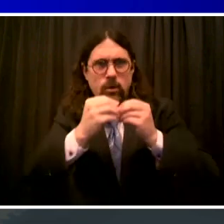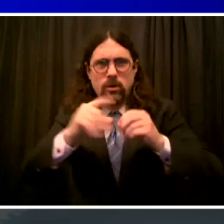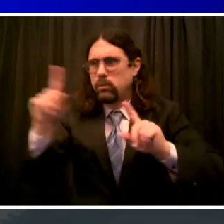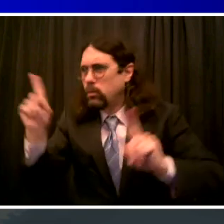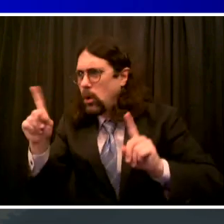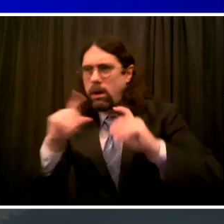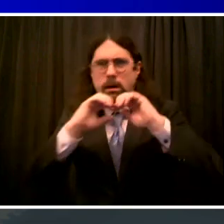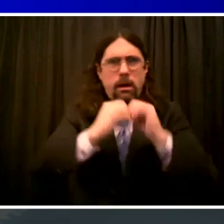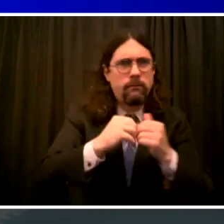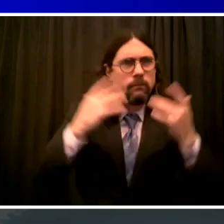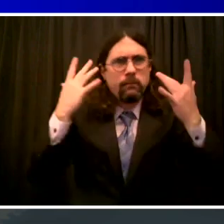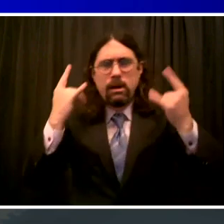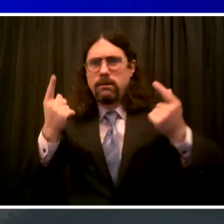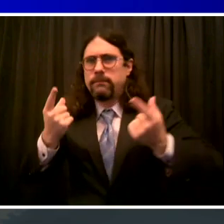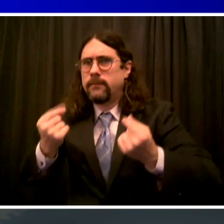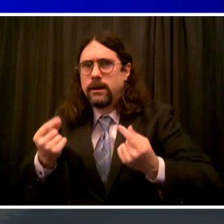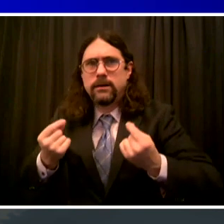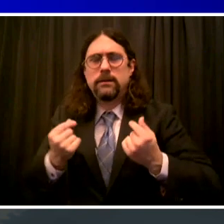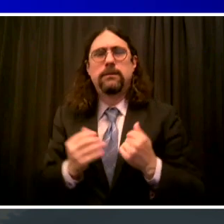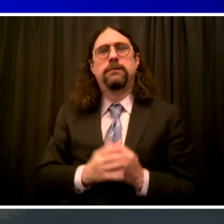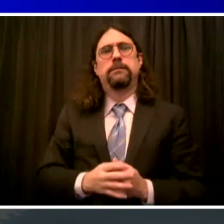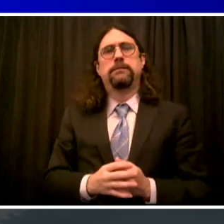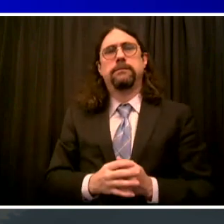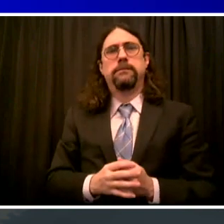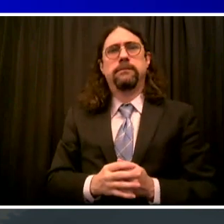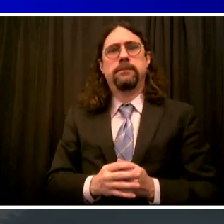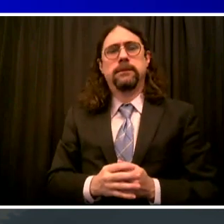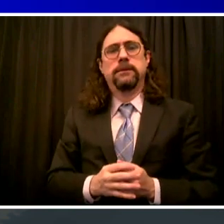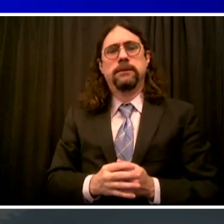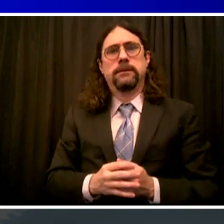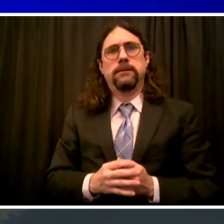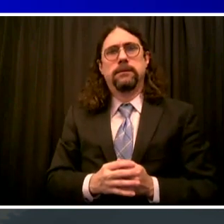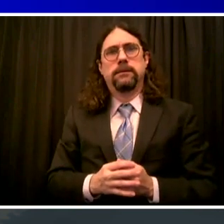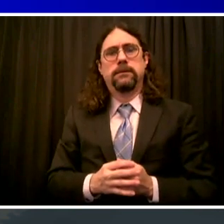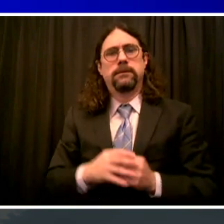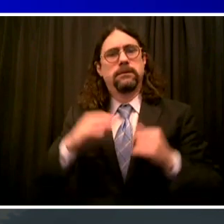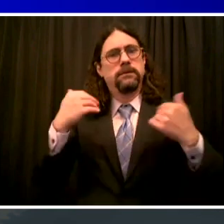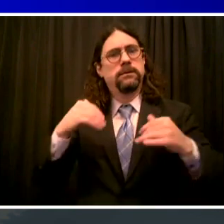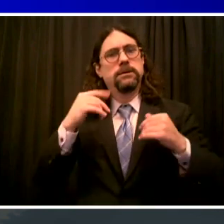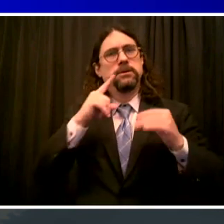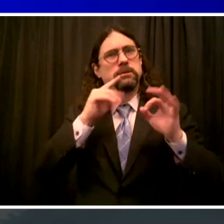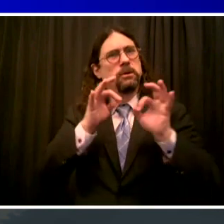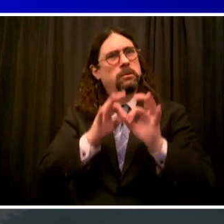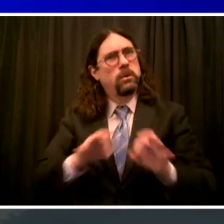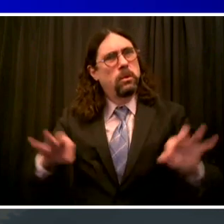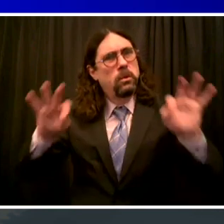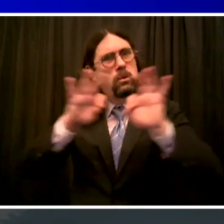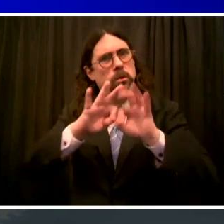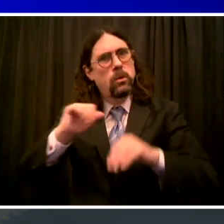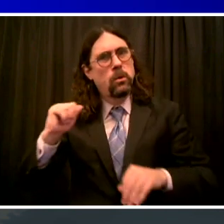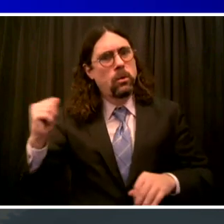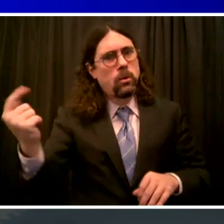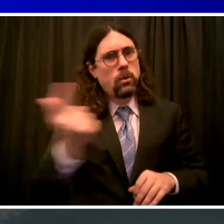BETTER HOW TO FIGHT BACK ON THIS PROBLEM. BUT, AGAIN, IT COMES DOWN TO ALL